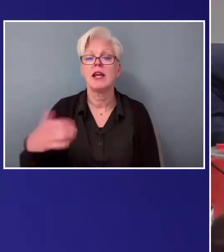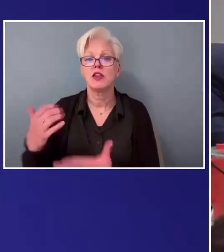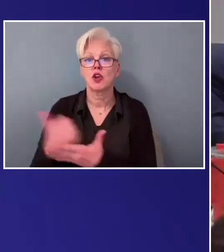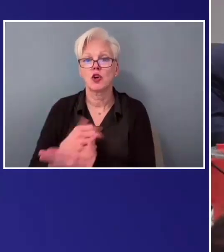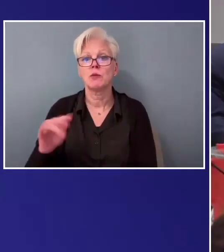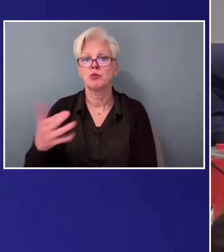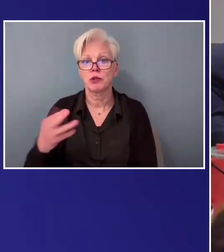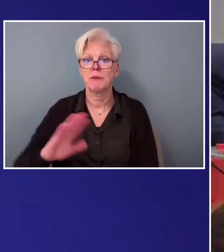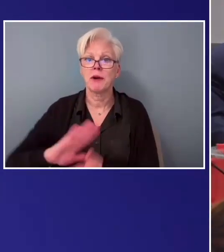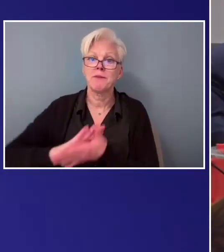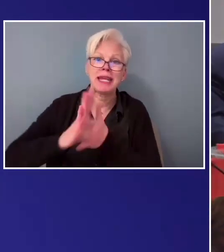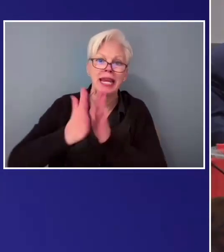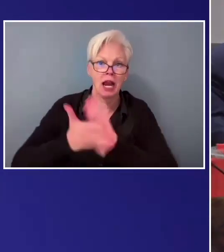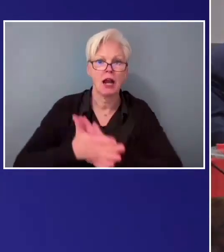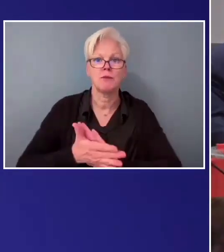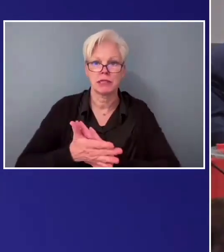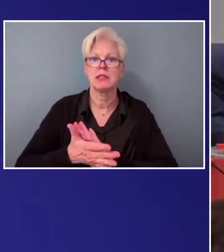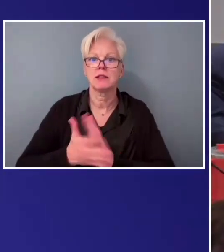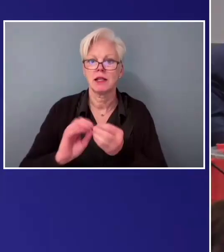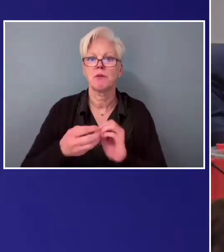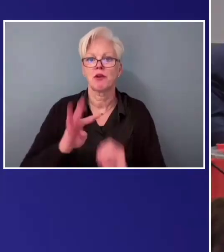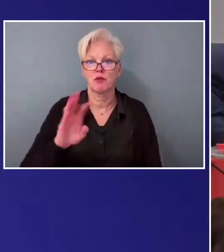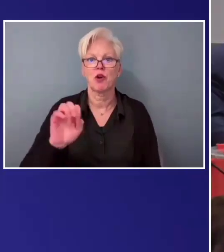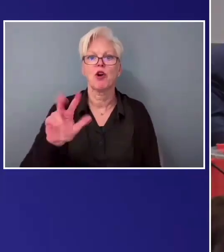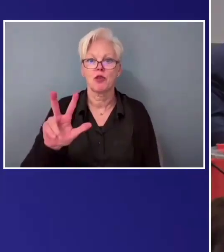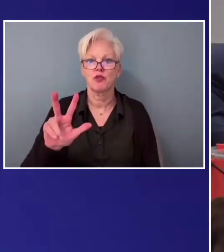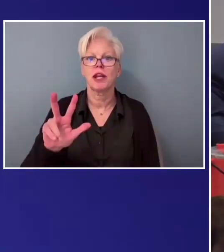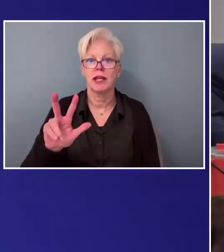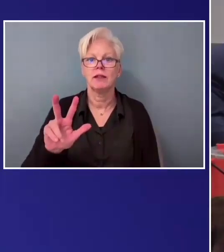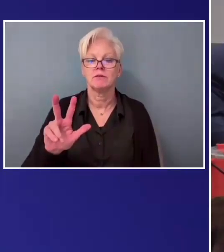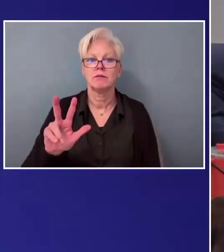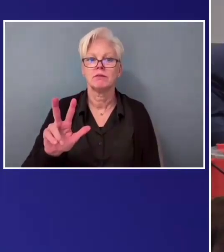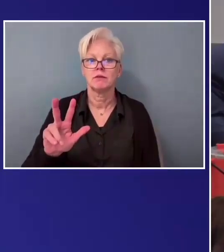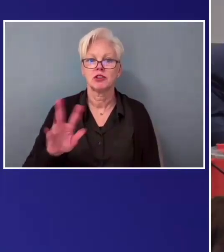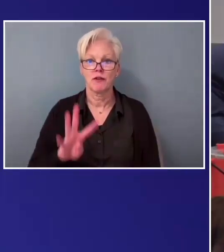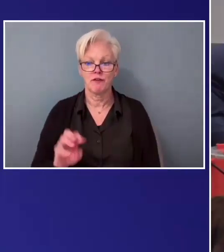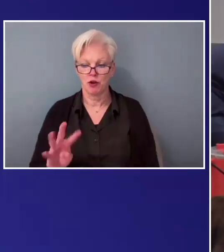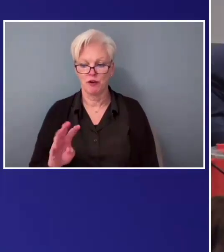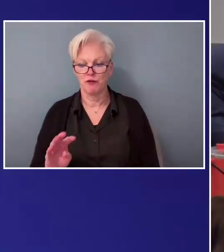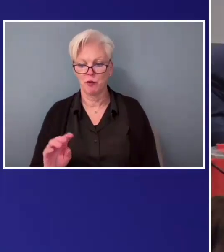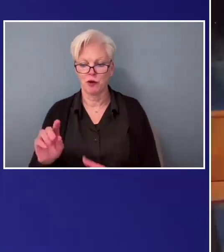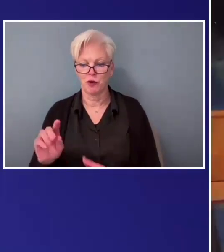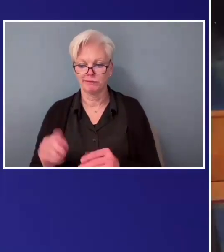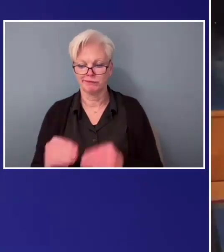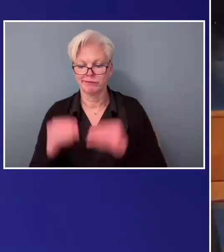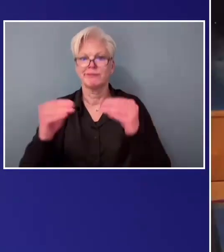becomes 403, and that now is the only reference that we're making. Thank you. That helps.